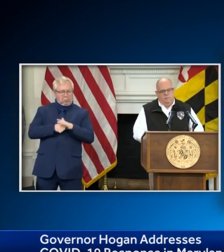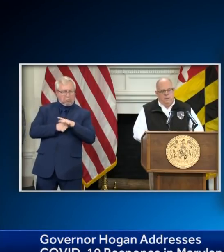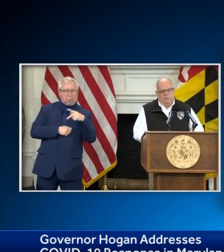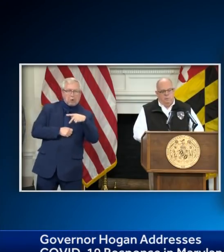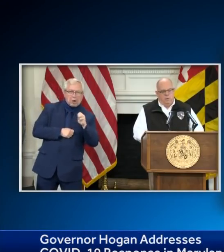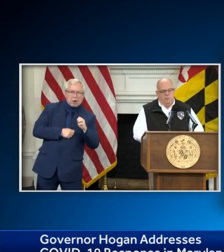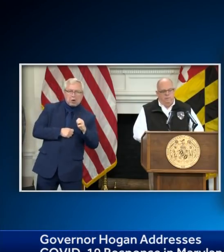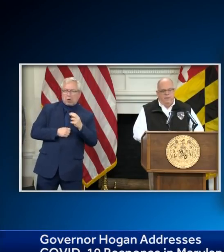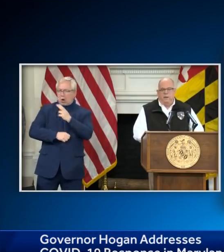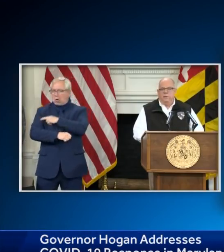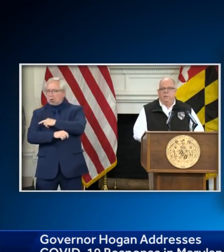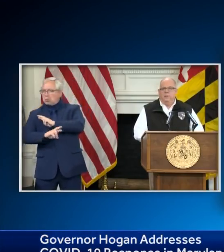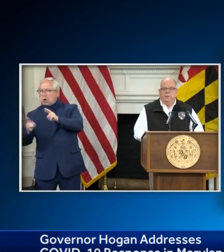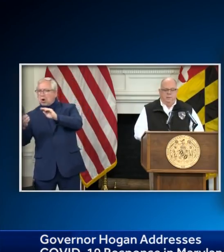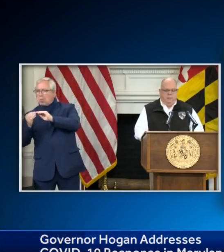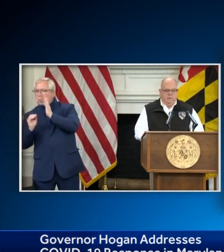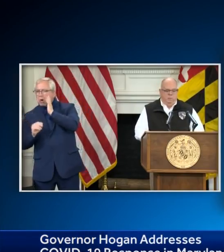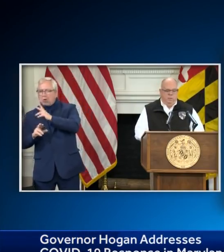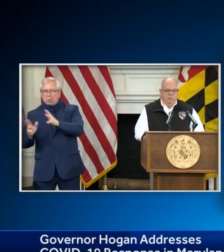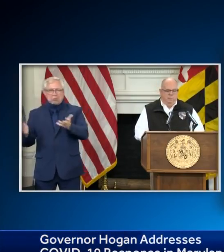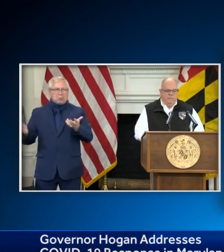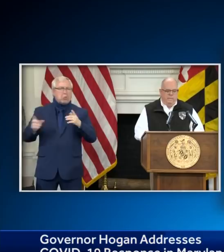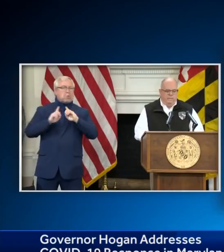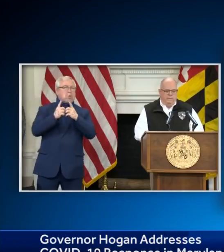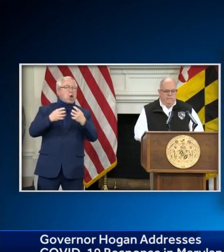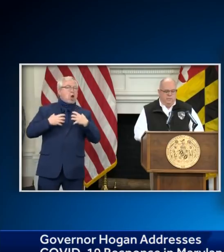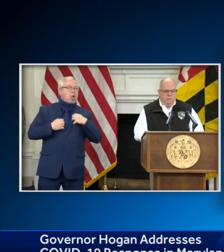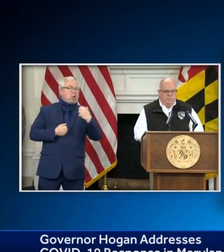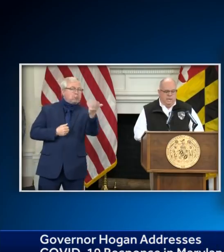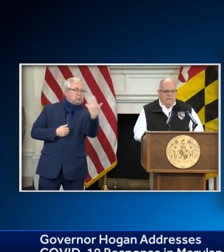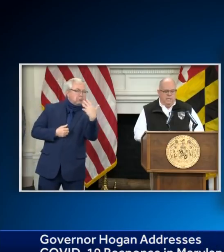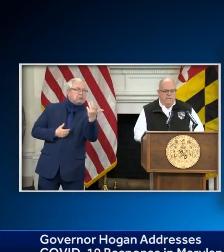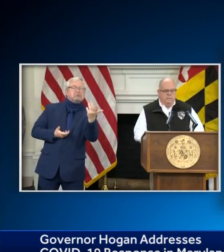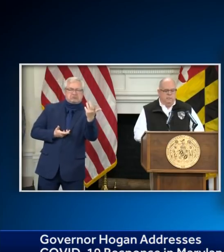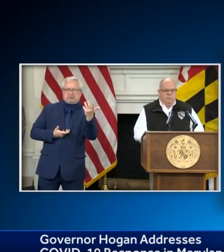PRESERVE THE PLOT -- THE SUPPLY OF PPE.